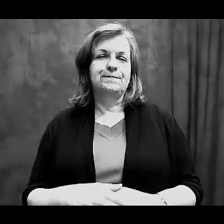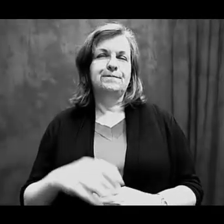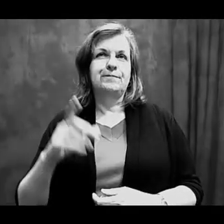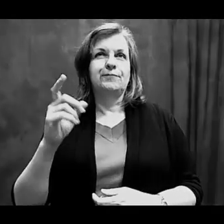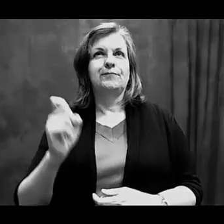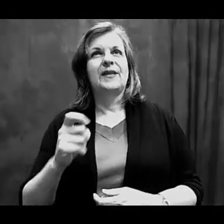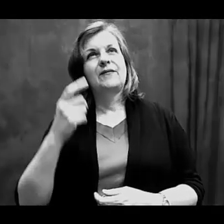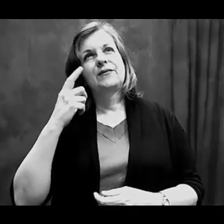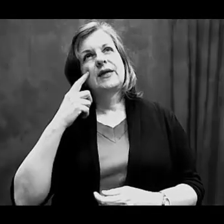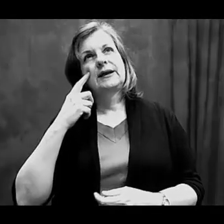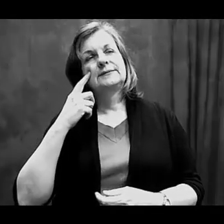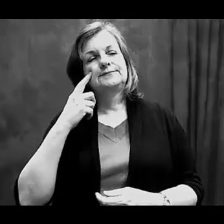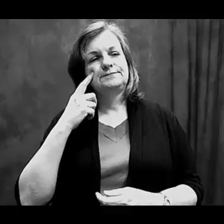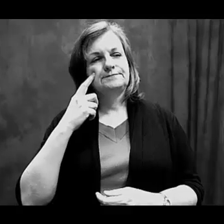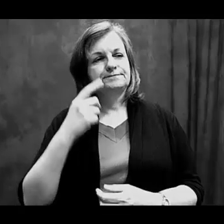but the right side of the heart